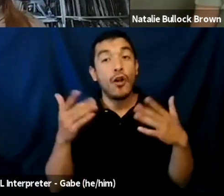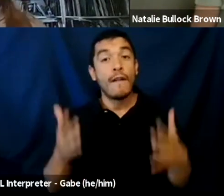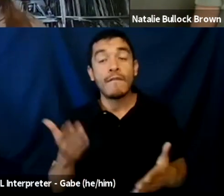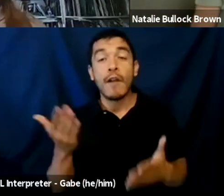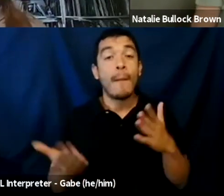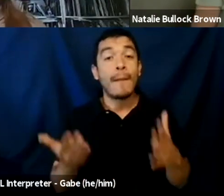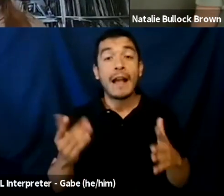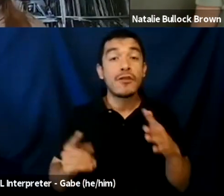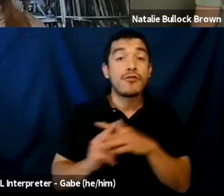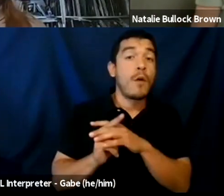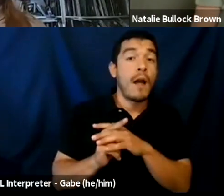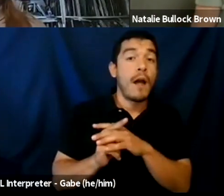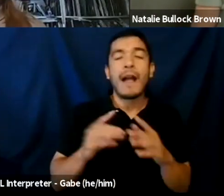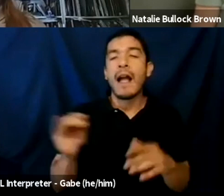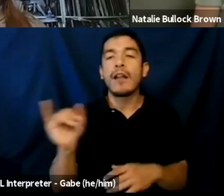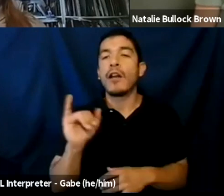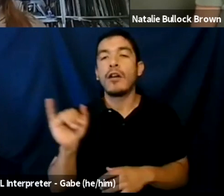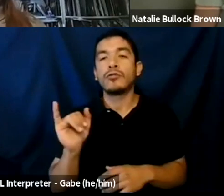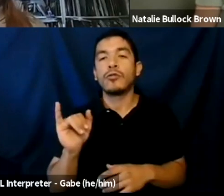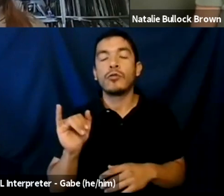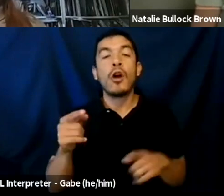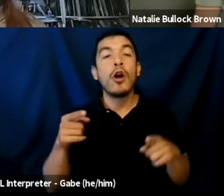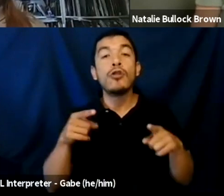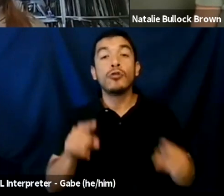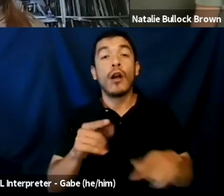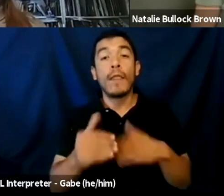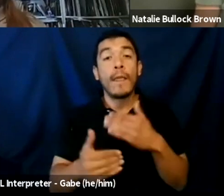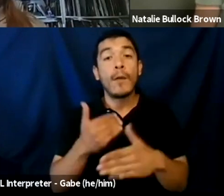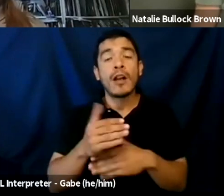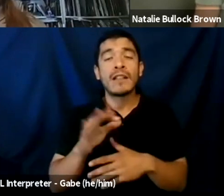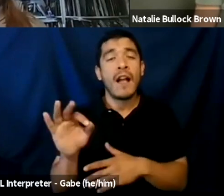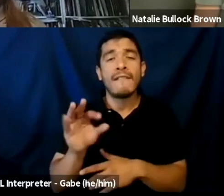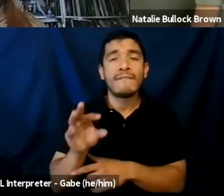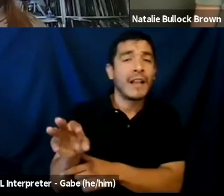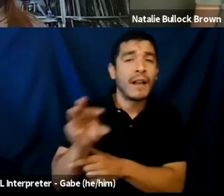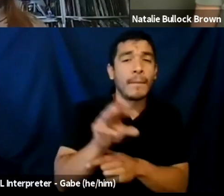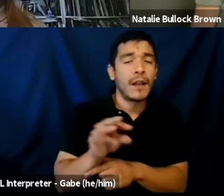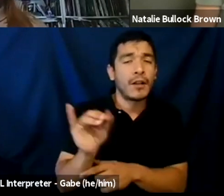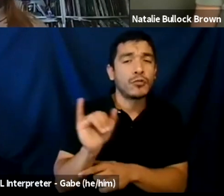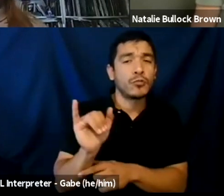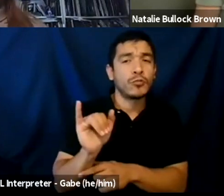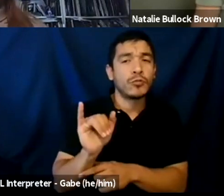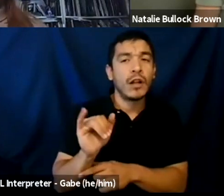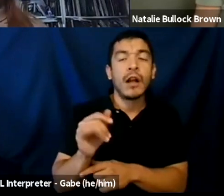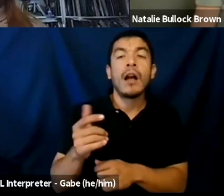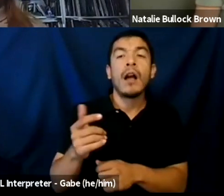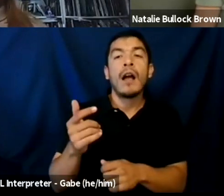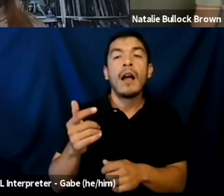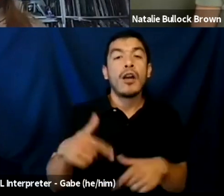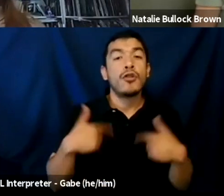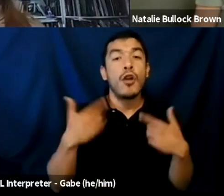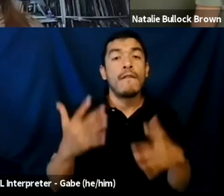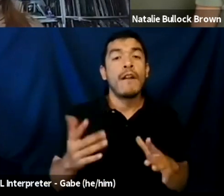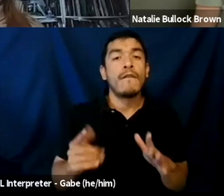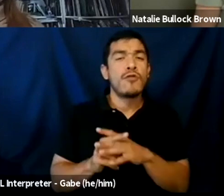And then also during the process of filming too, right? Like survivors show up in very different ways as well.